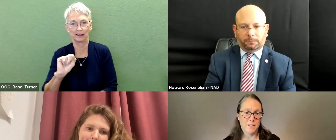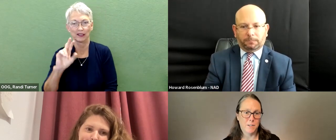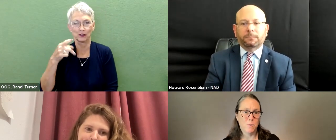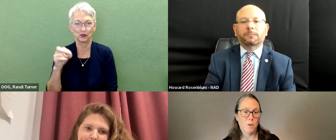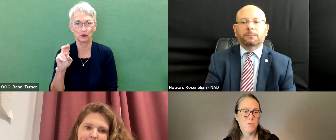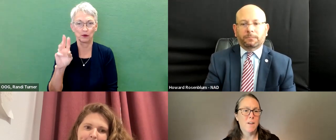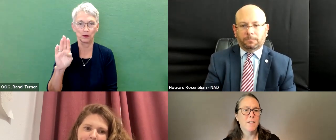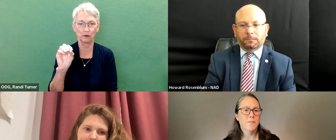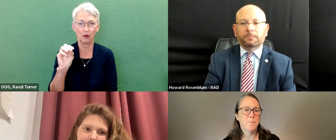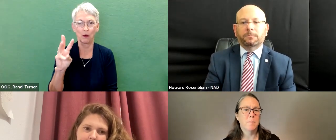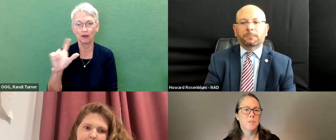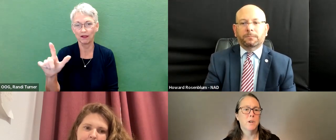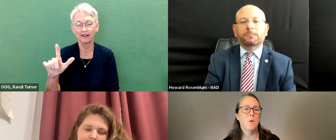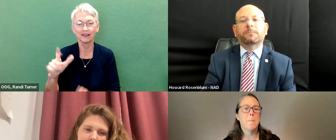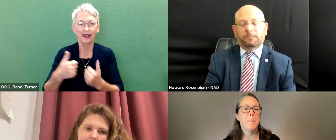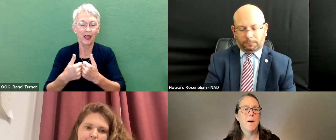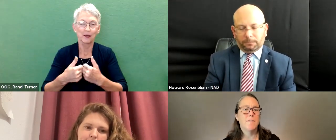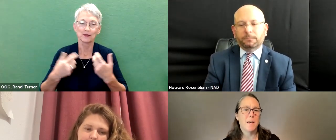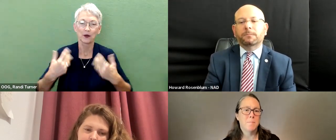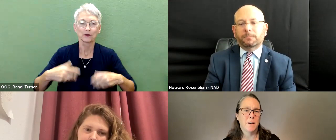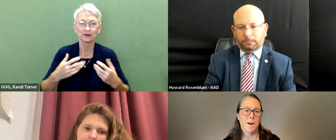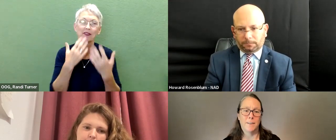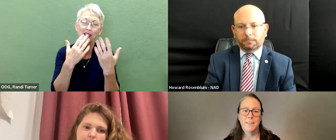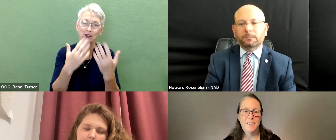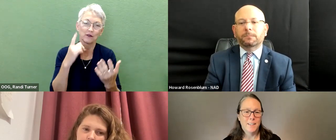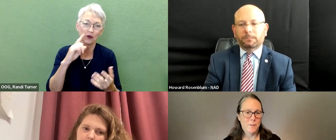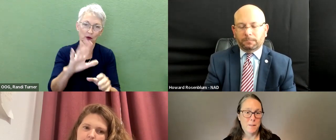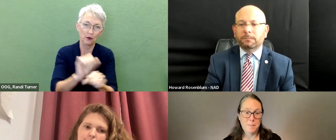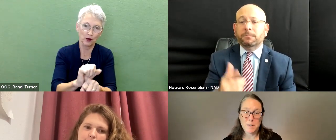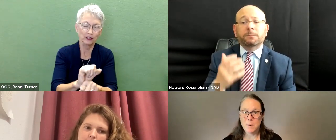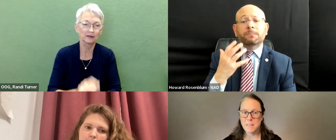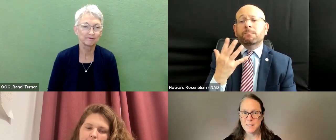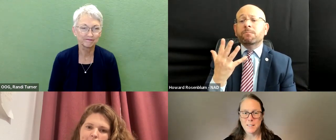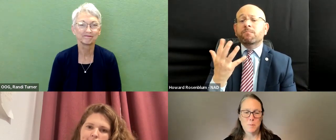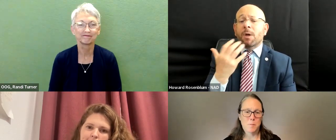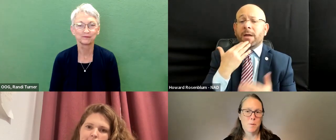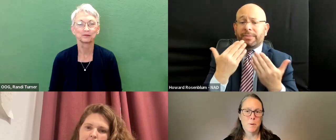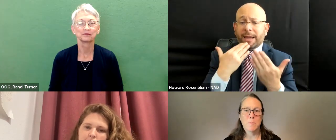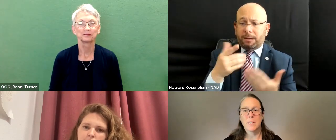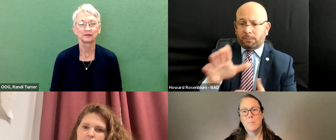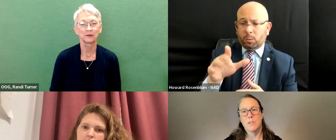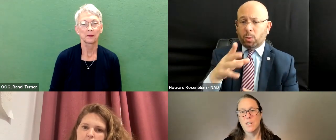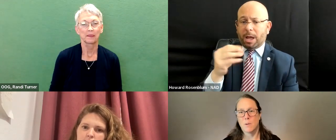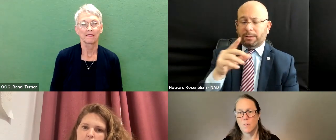experience. It is nice that it's not just the minimum met requirement that you are striving for people